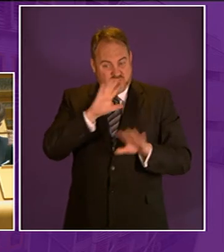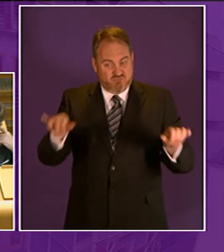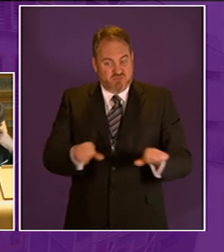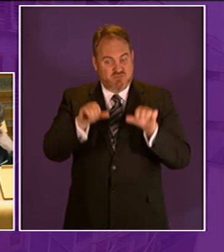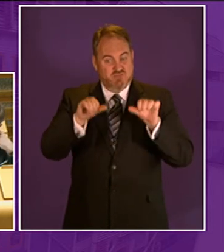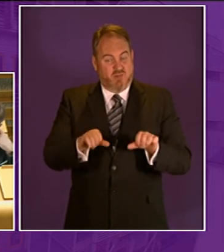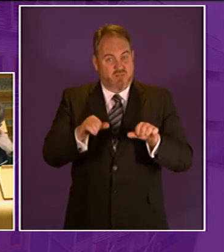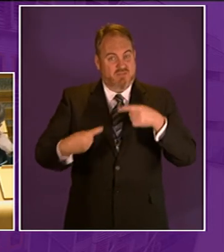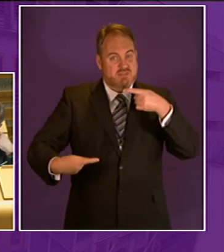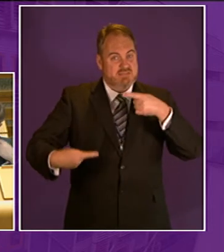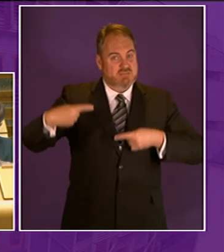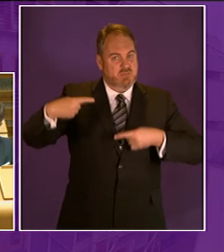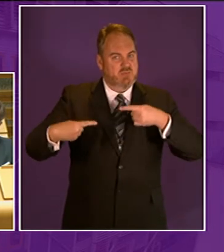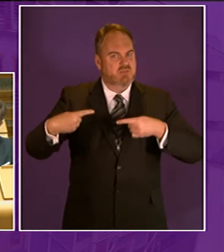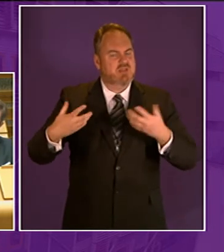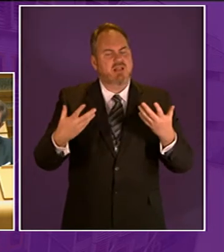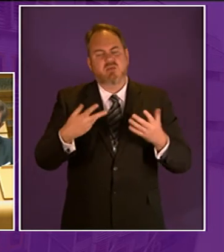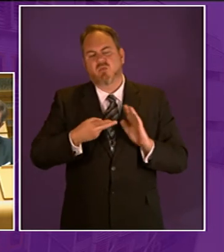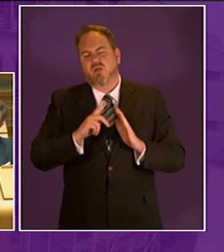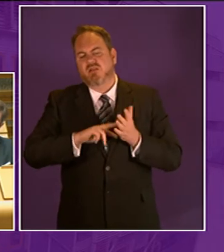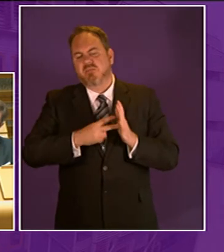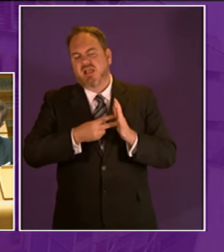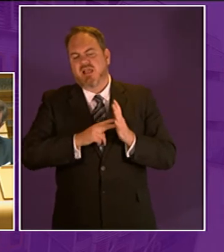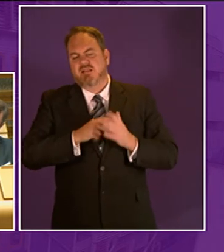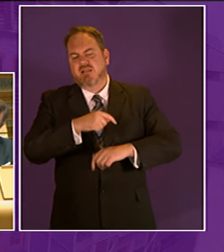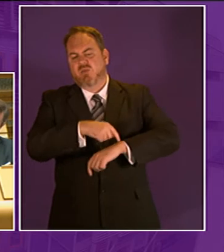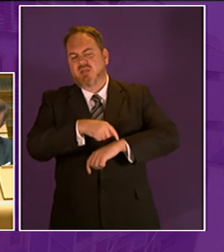Finally, what timescale has been put in place for the baseline evidence to be submitted